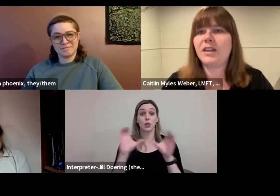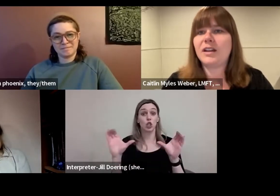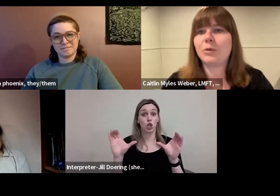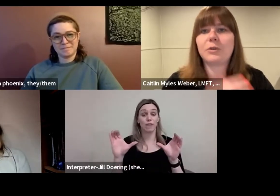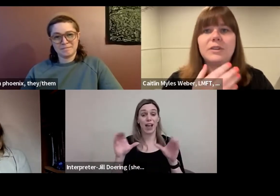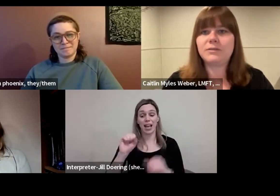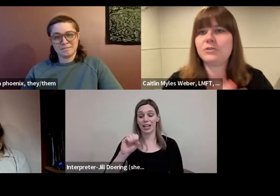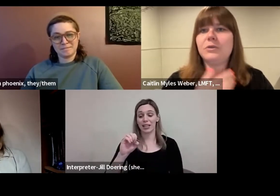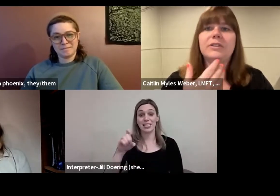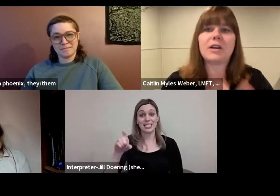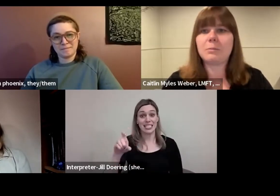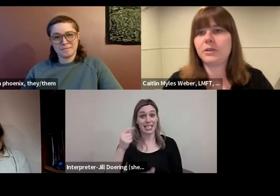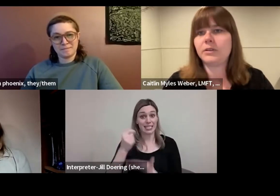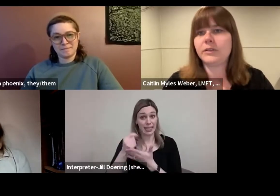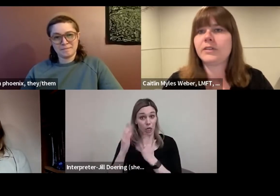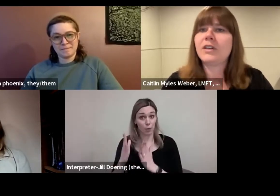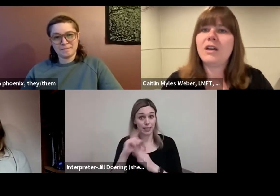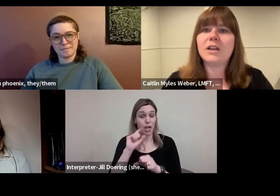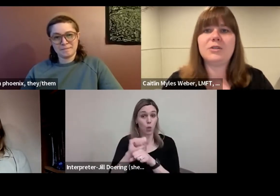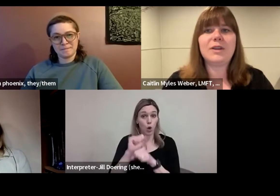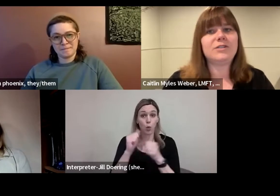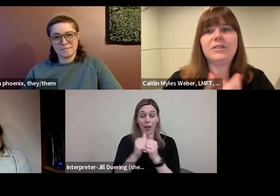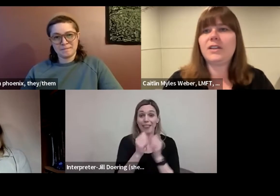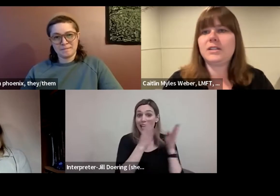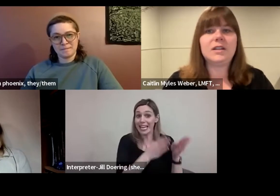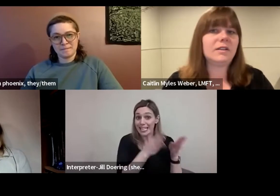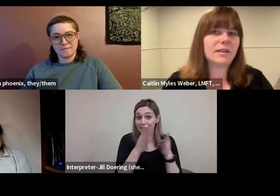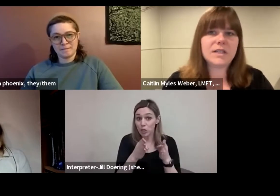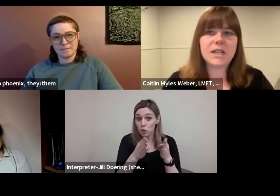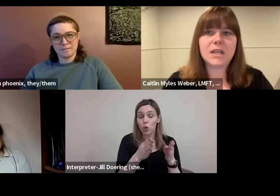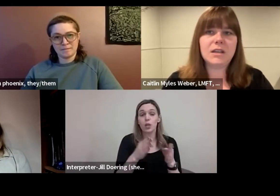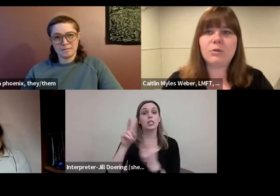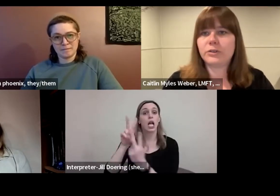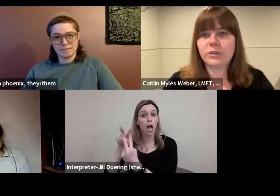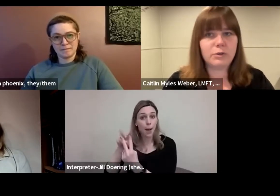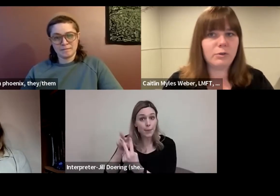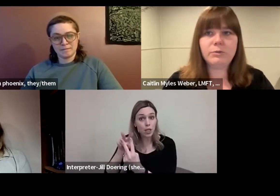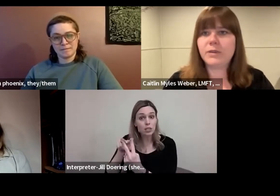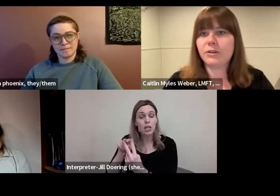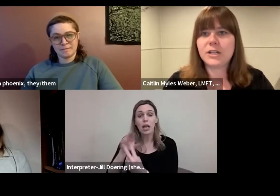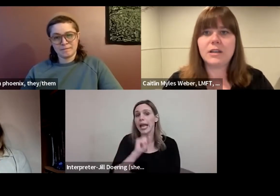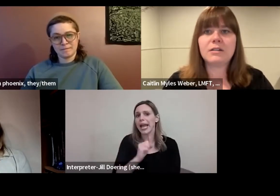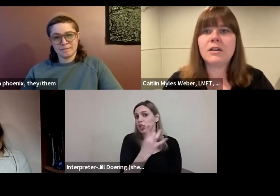and I work with individuals and couples. I do ages 18 to 60 or so, give or take.